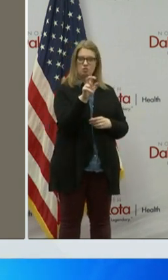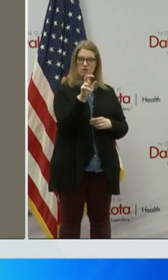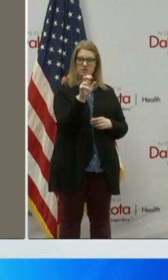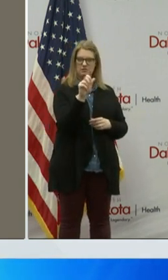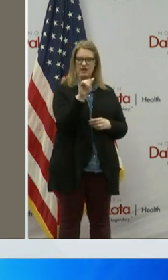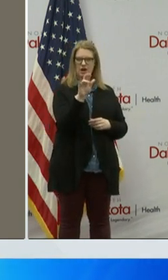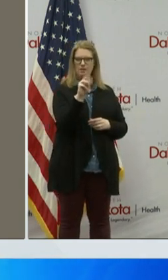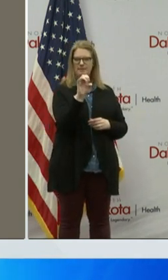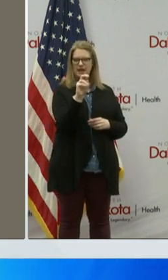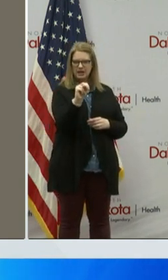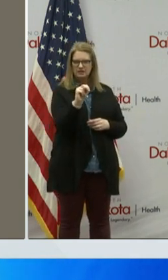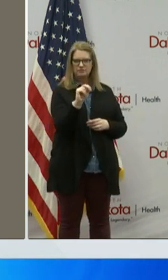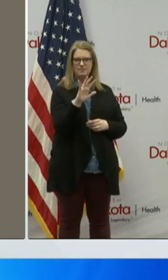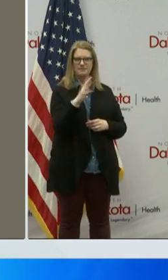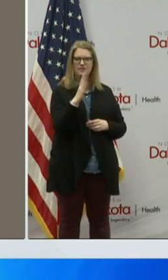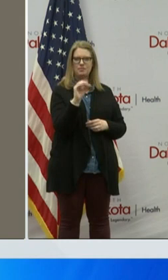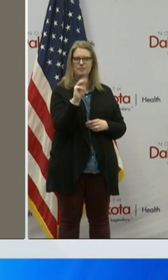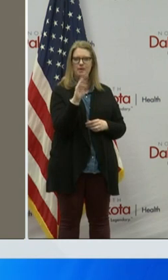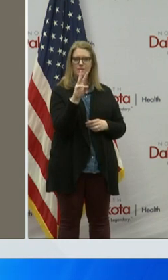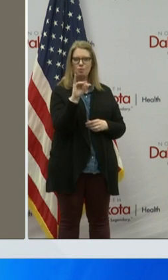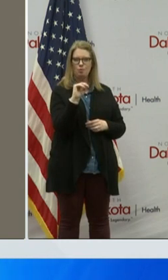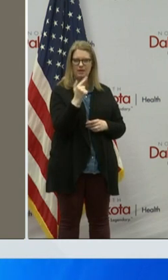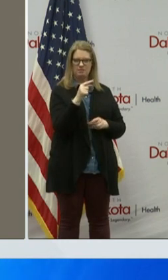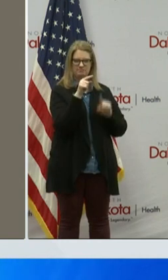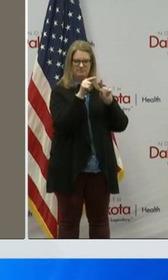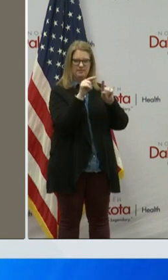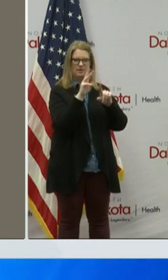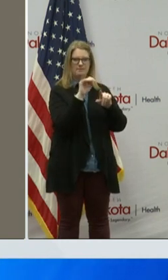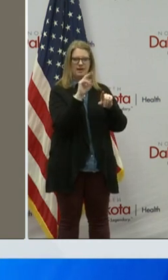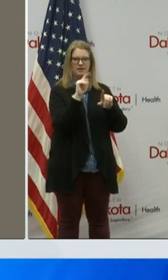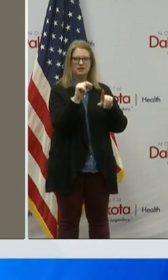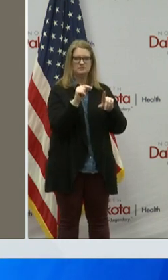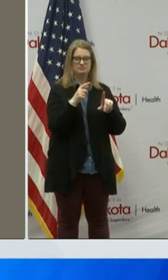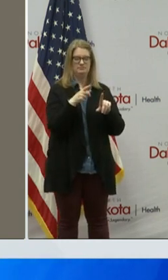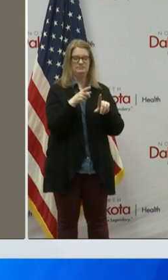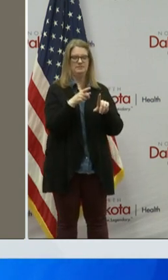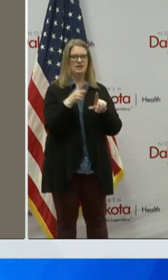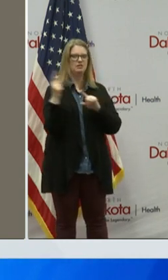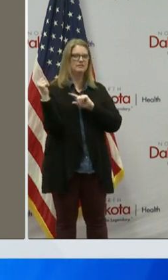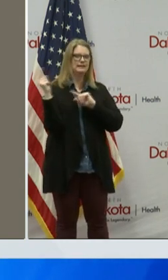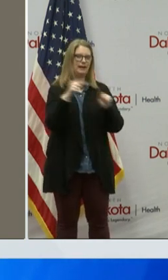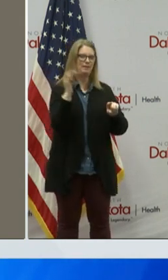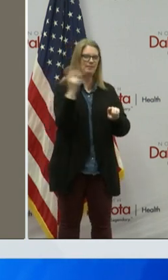WE ALSO HAVE A SPECIAL WELCOME THAT WE WANT TO GIVE OUT TODAY,